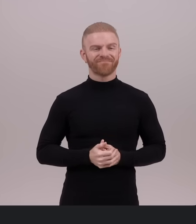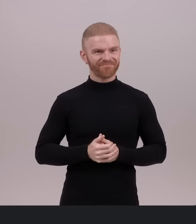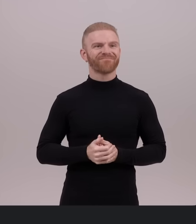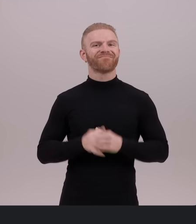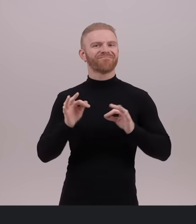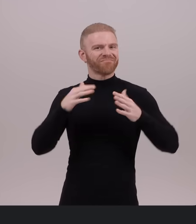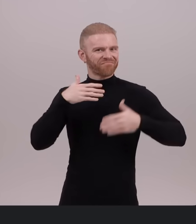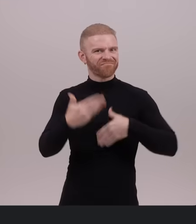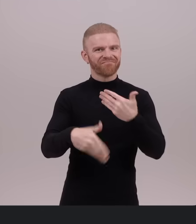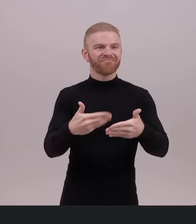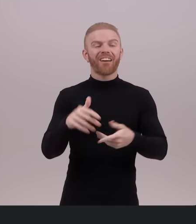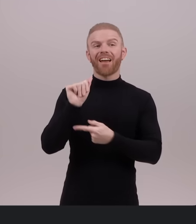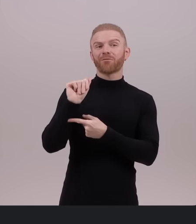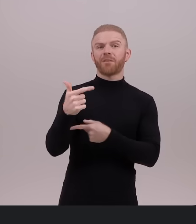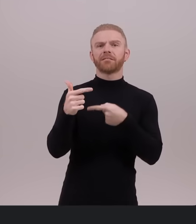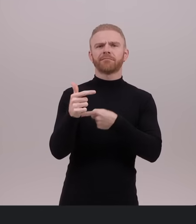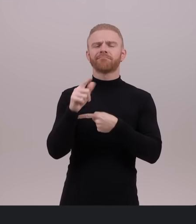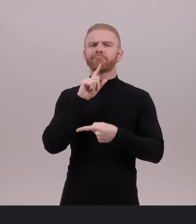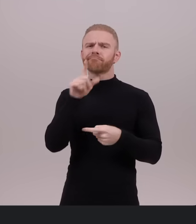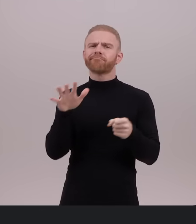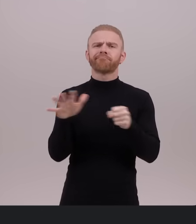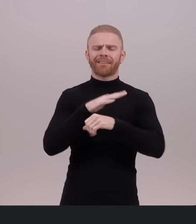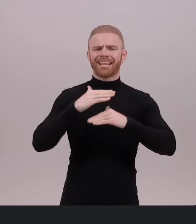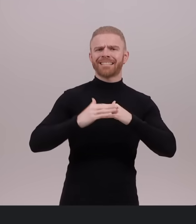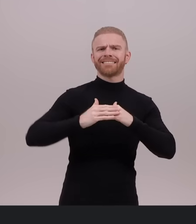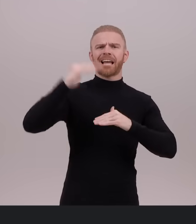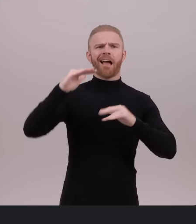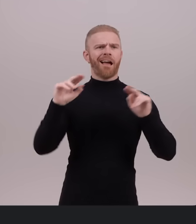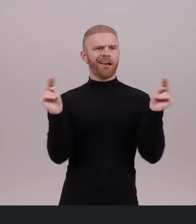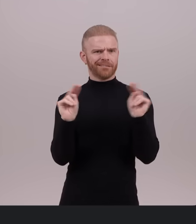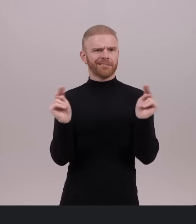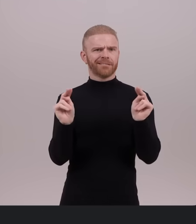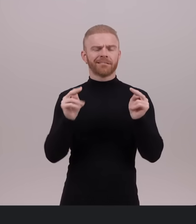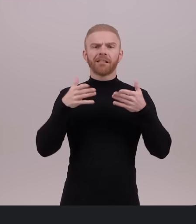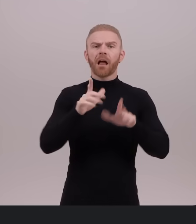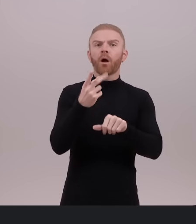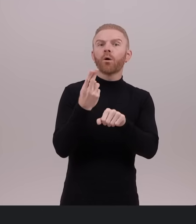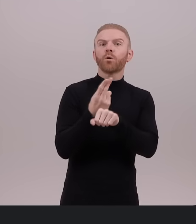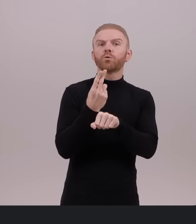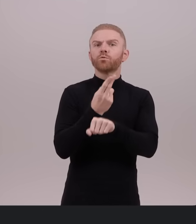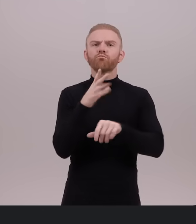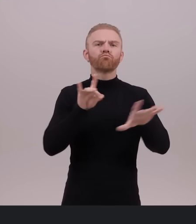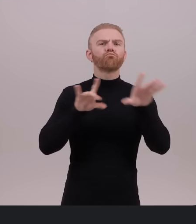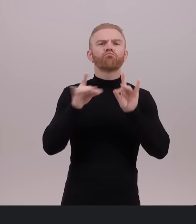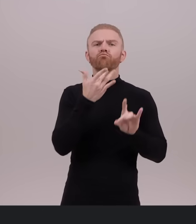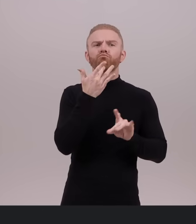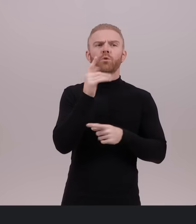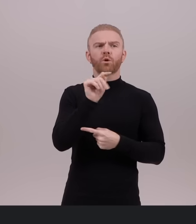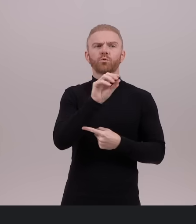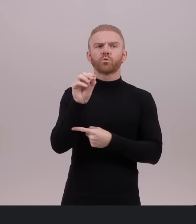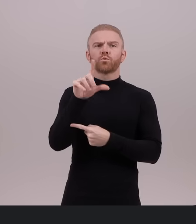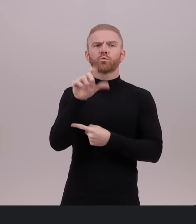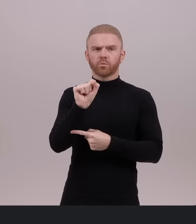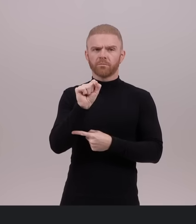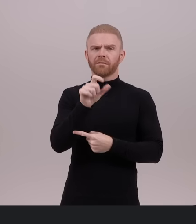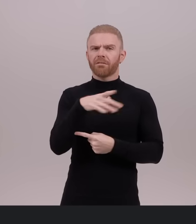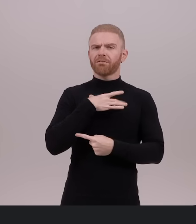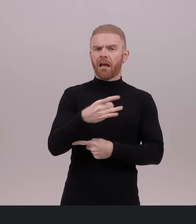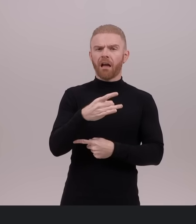Antigravity is completely stack agnostic, letting you use the tools you love with zero vendor lock-in.